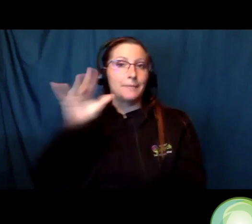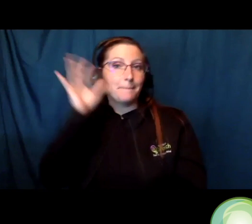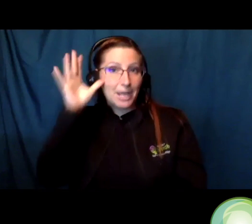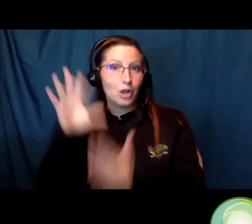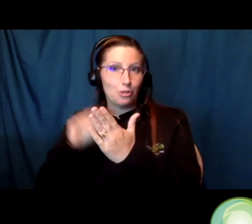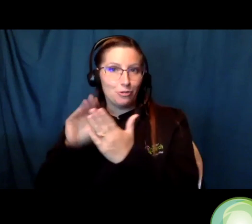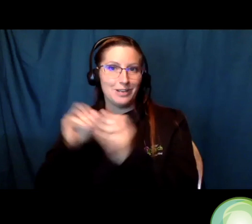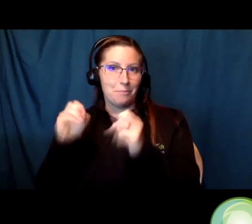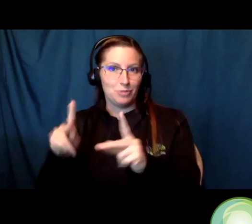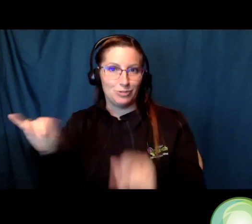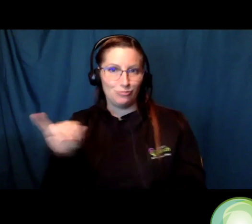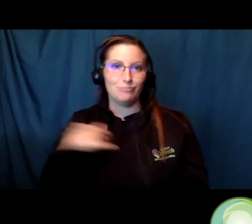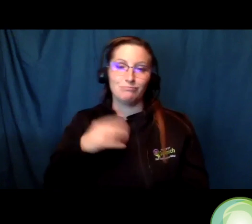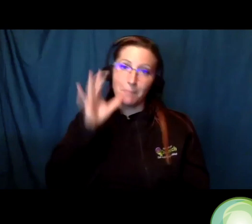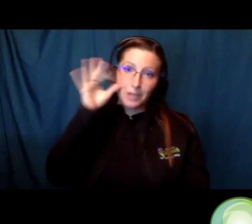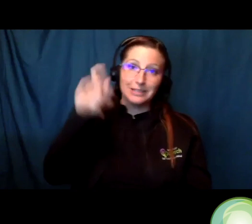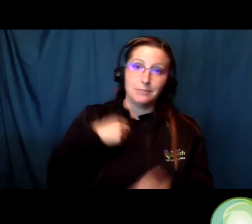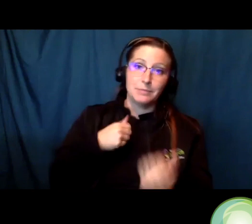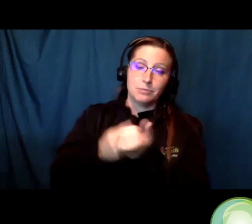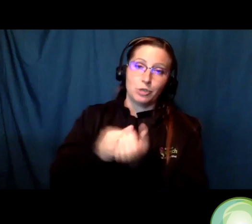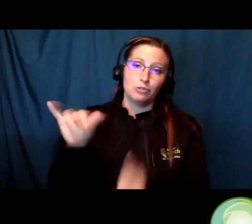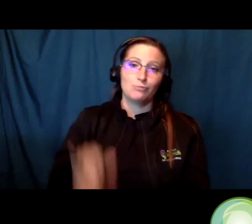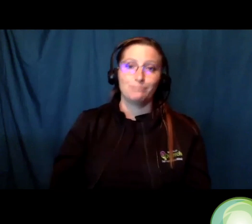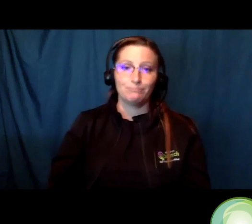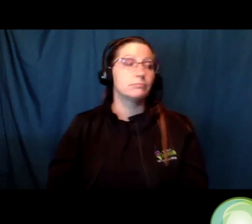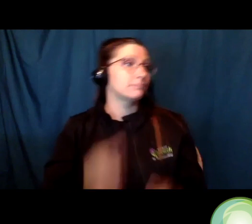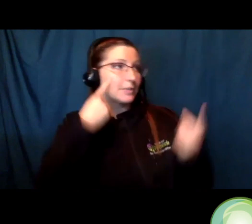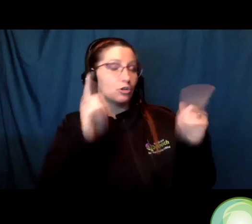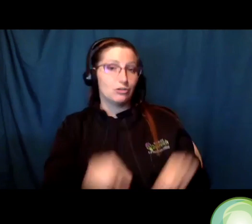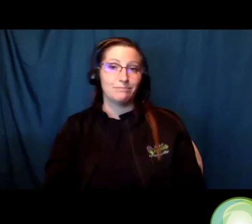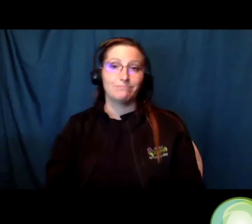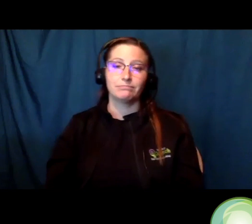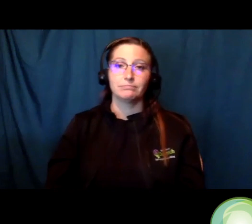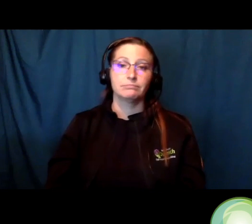you know they need to be supported too. Patti: I agree, no that's a good point Stacie. Oh